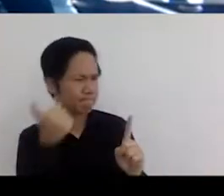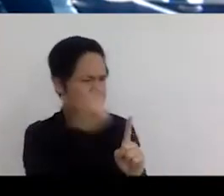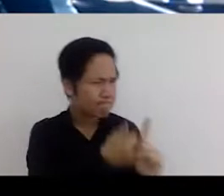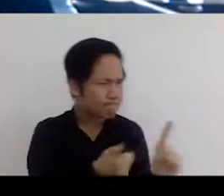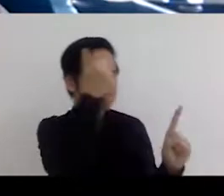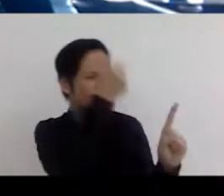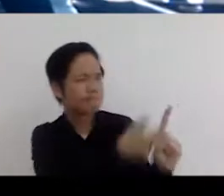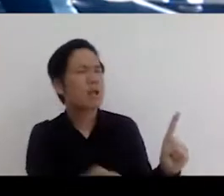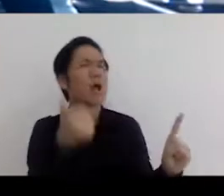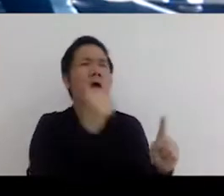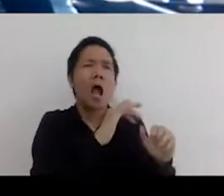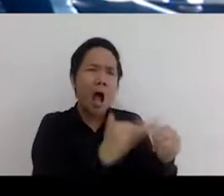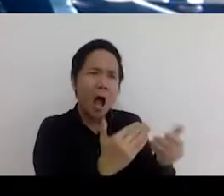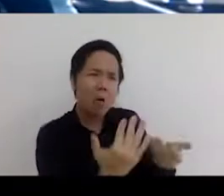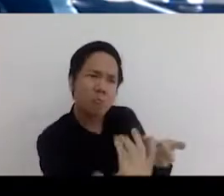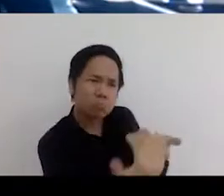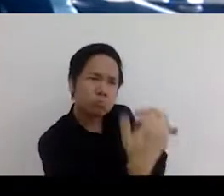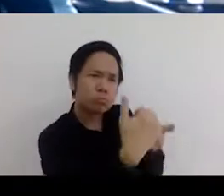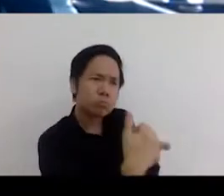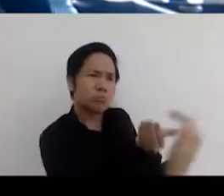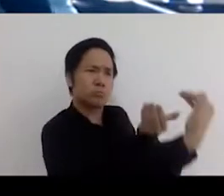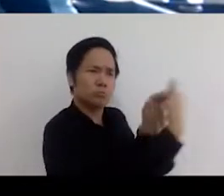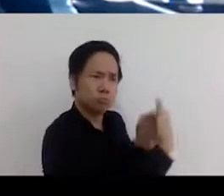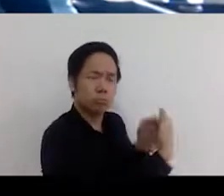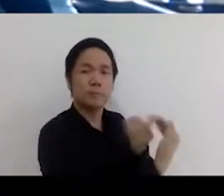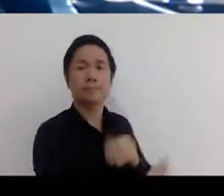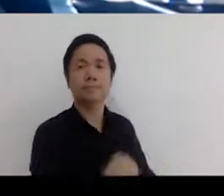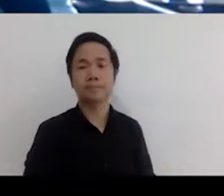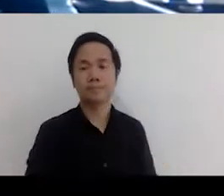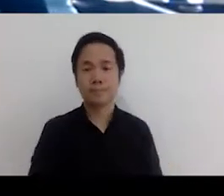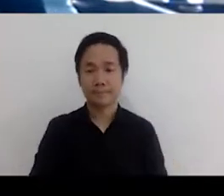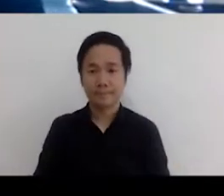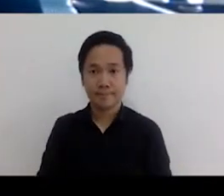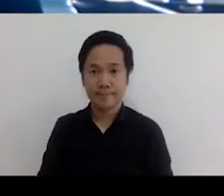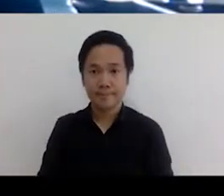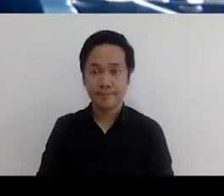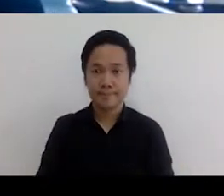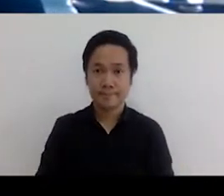One thing that we say constantly, people with disability have some abilities.